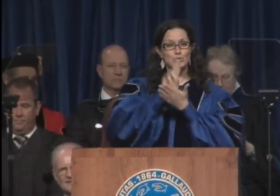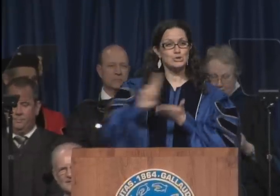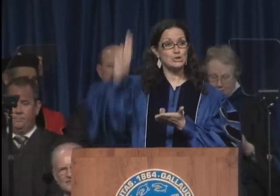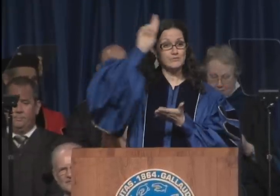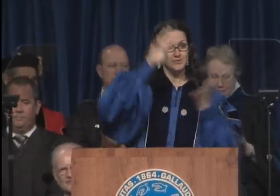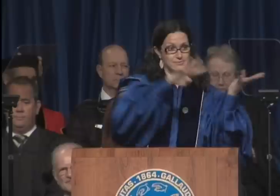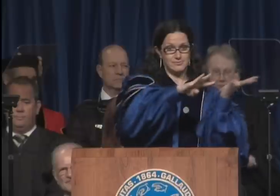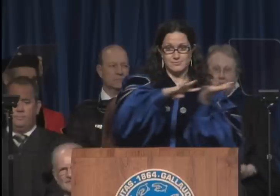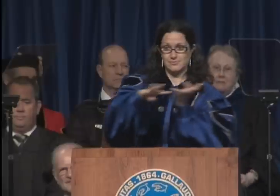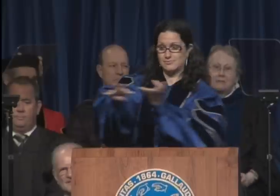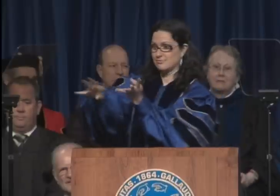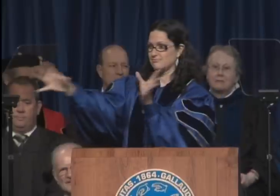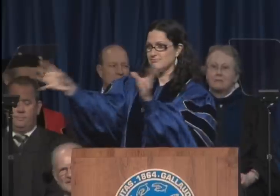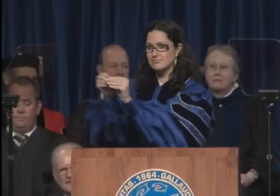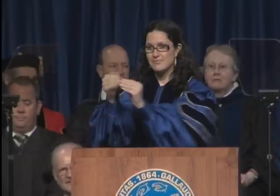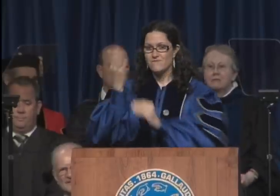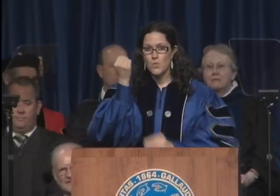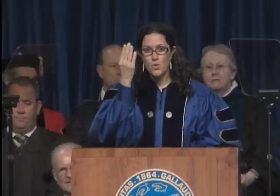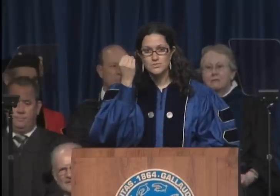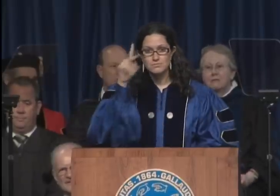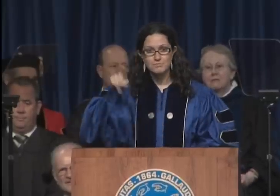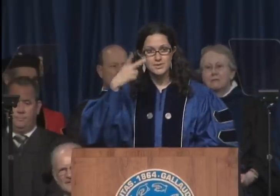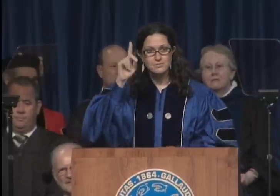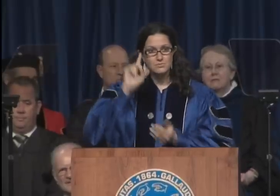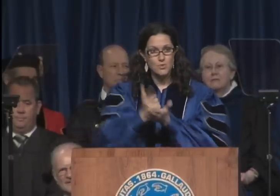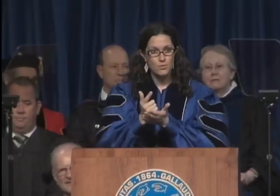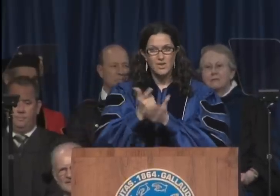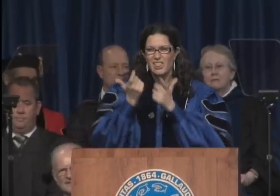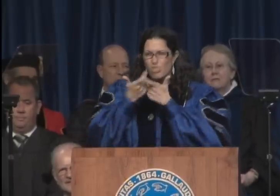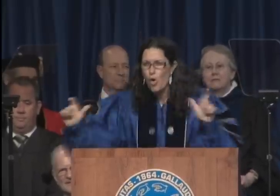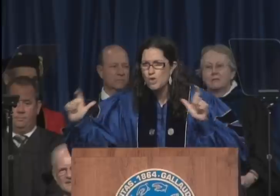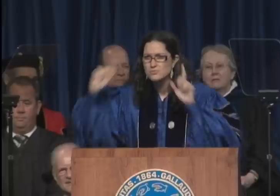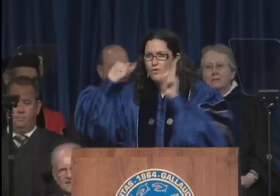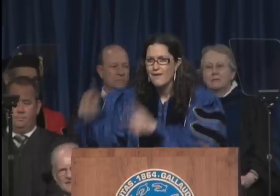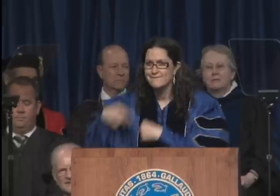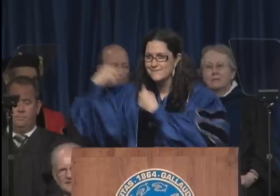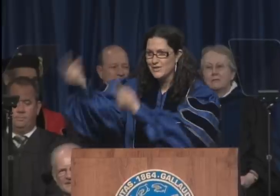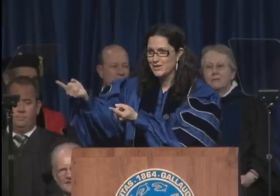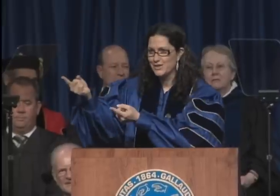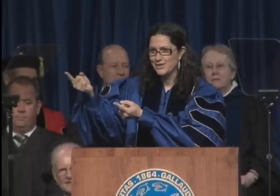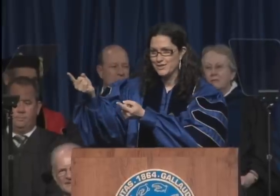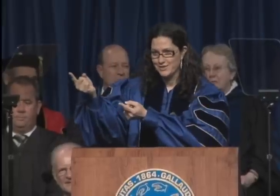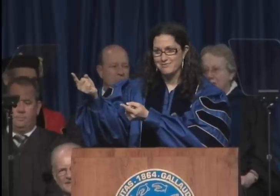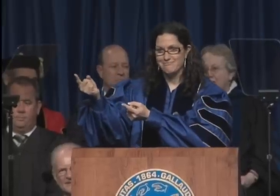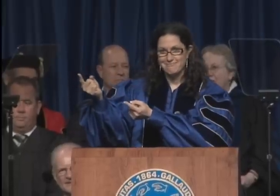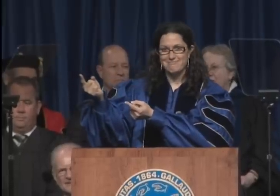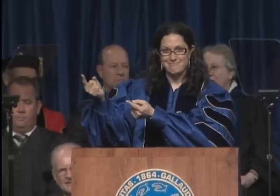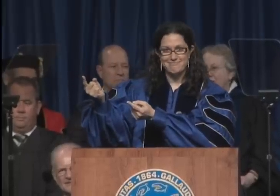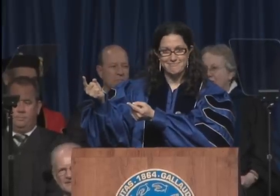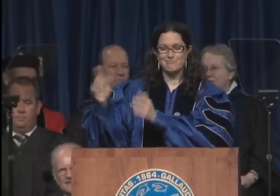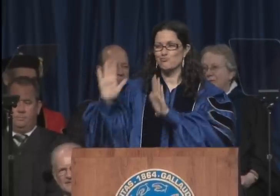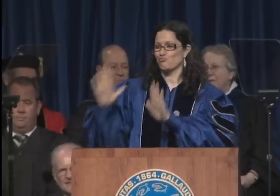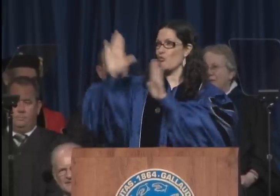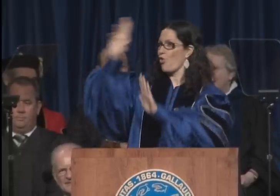Today is a historic day for Gallaudet. Our university is graduating 14 Doctoral students,